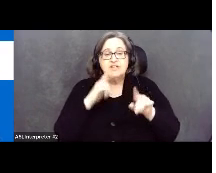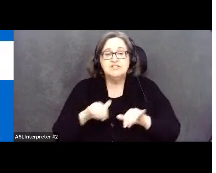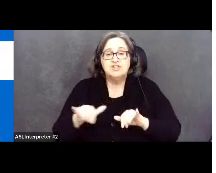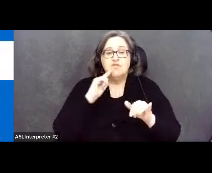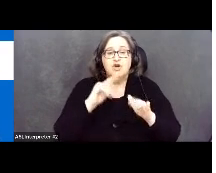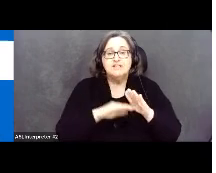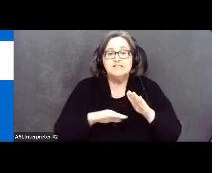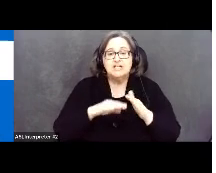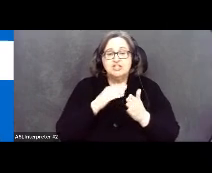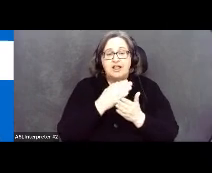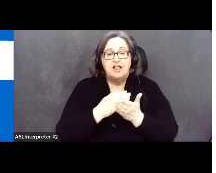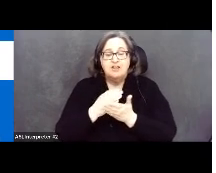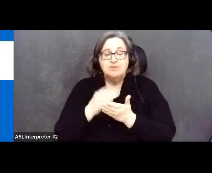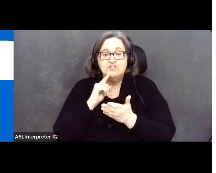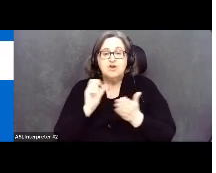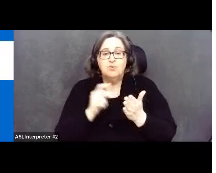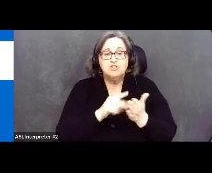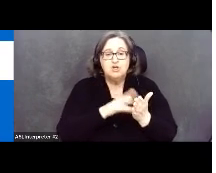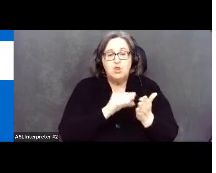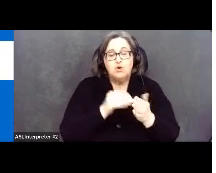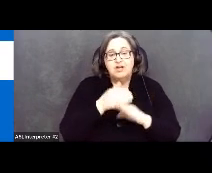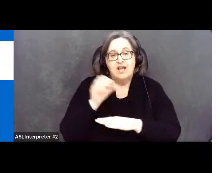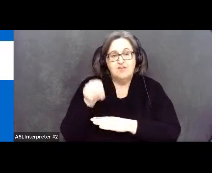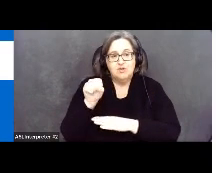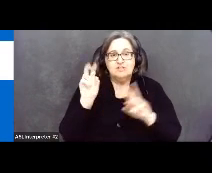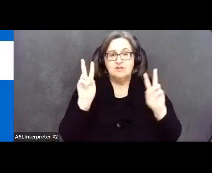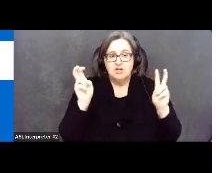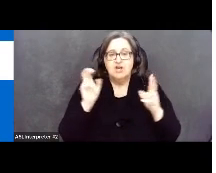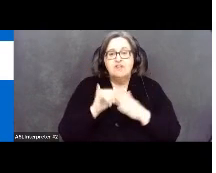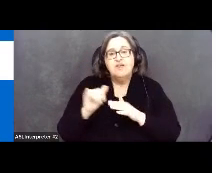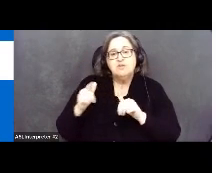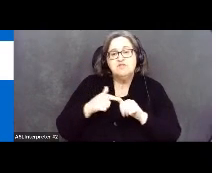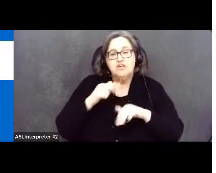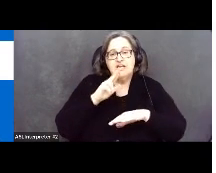returning to learn following a concussion. This was the first national return to learn